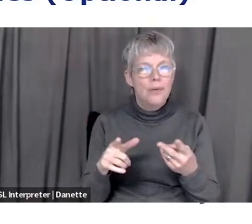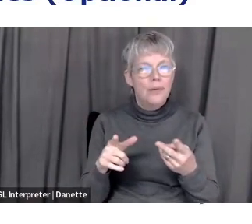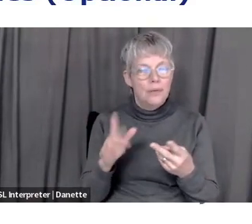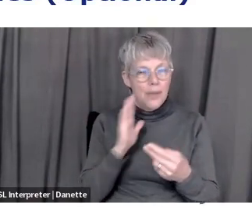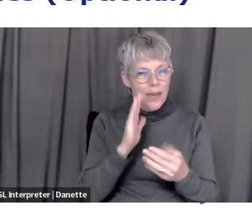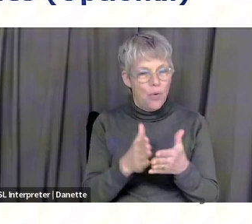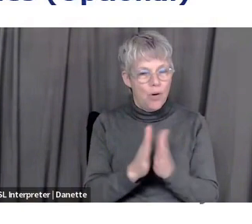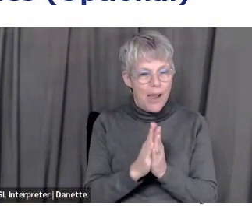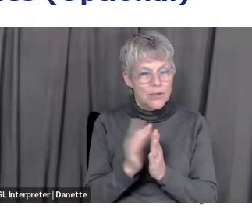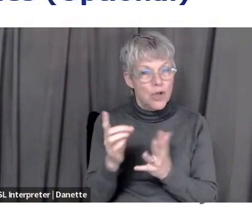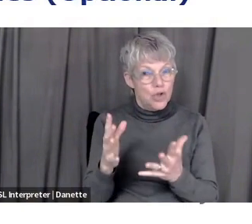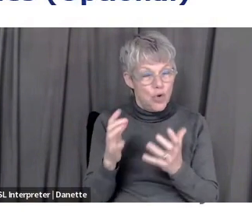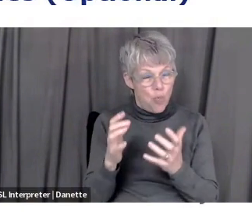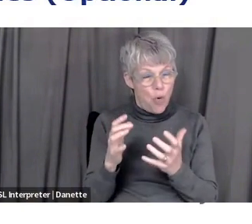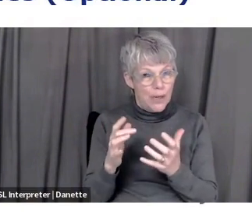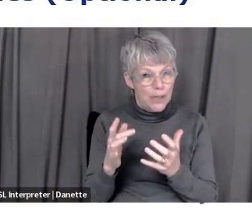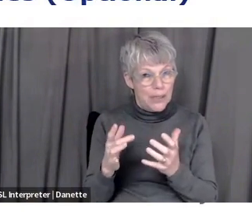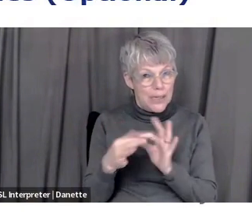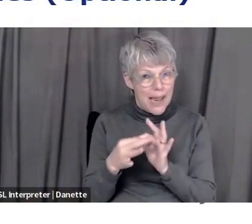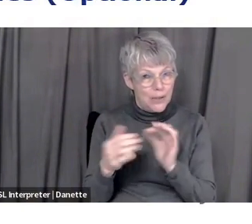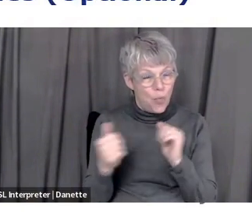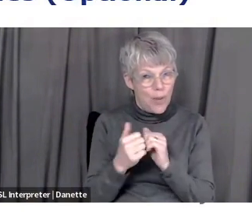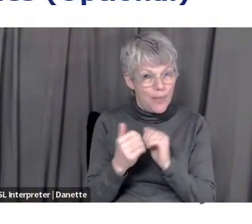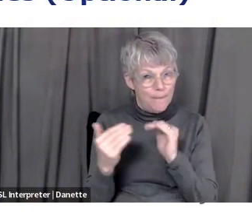And then it asks would you like to connect with a peer?